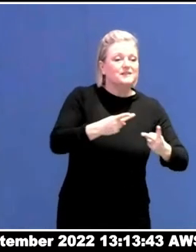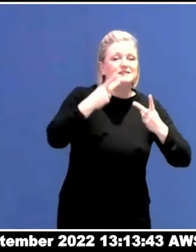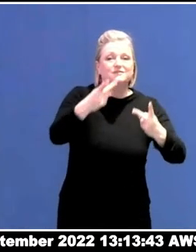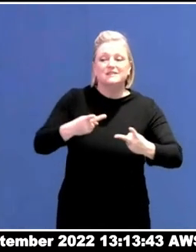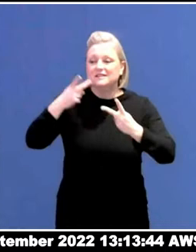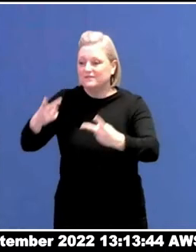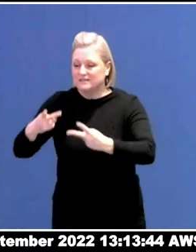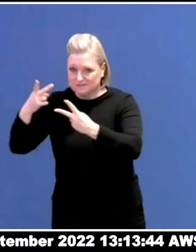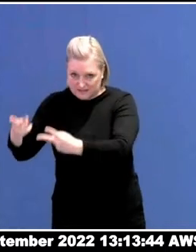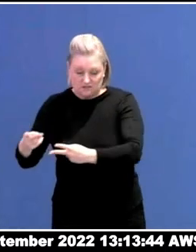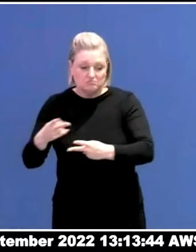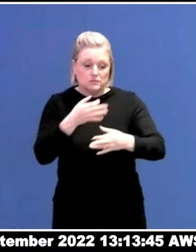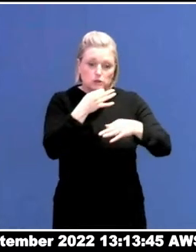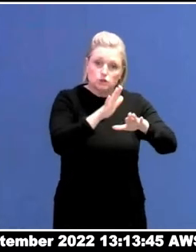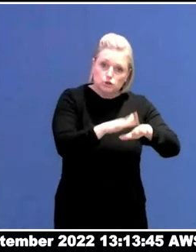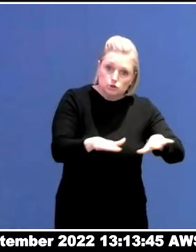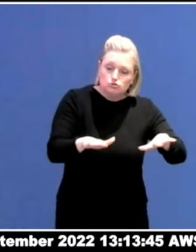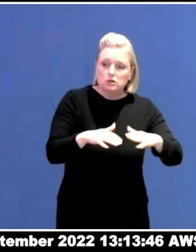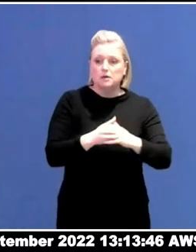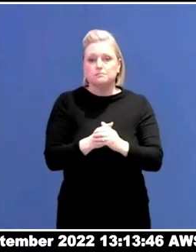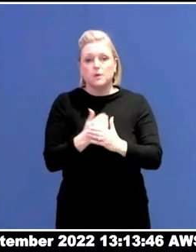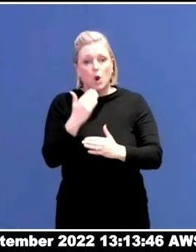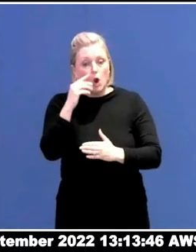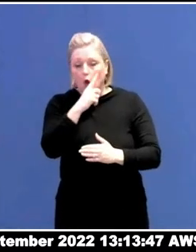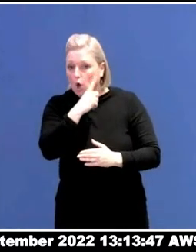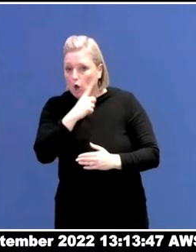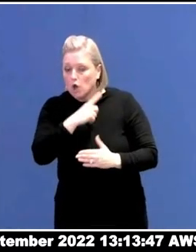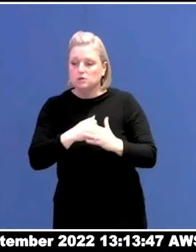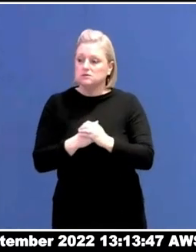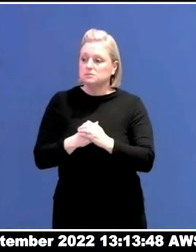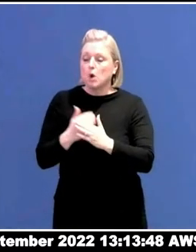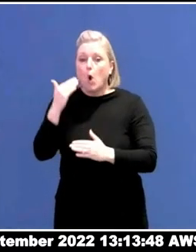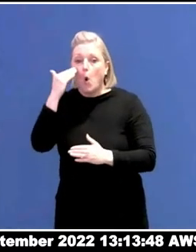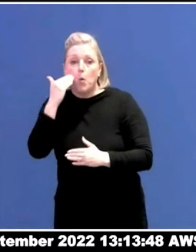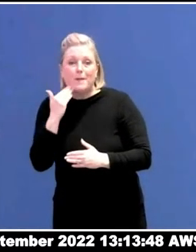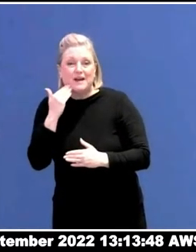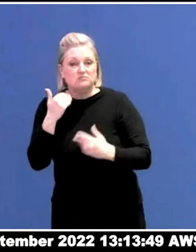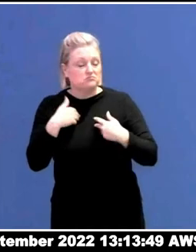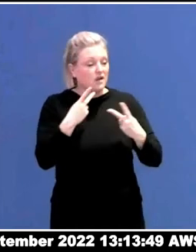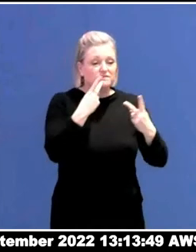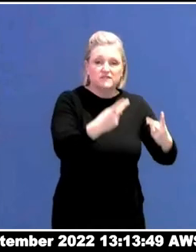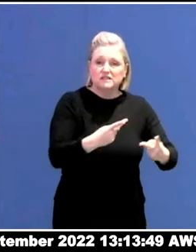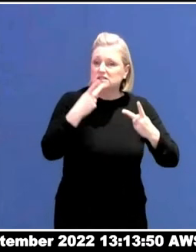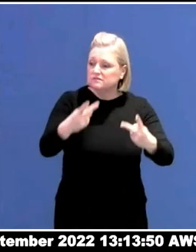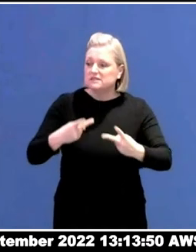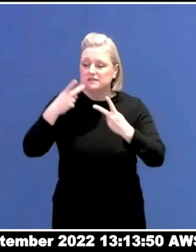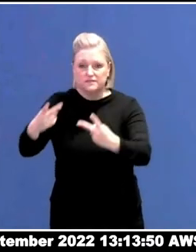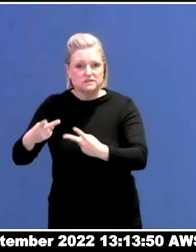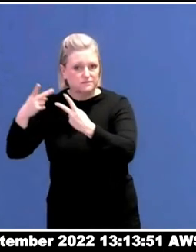are in prison or the girls that are in the youth prison so that they - if they have been